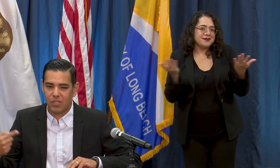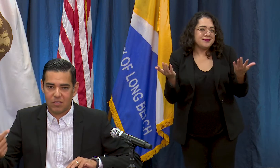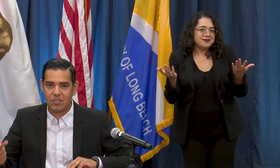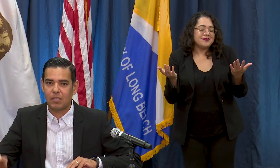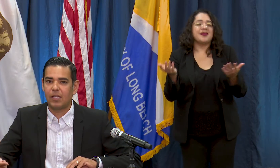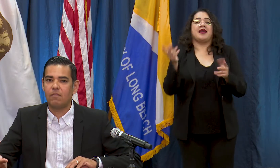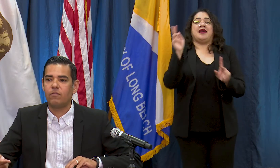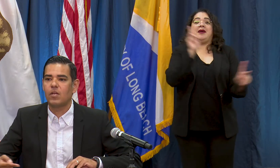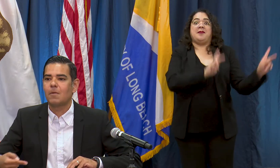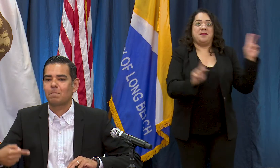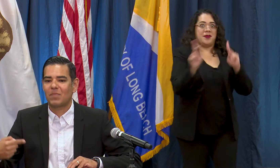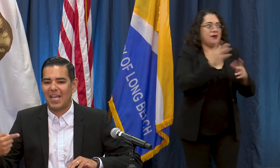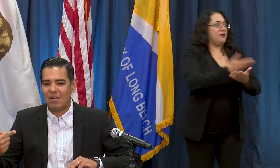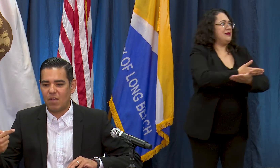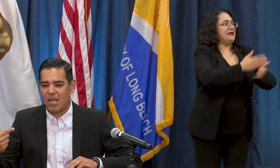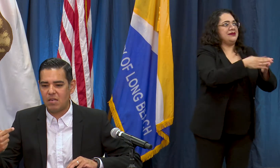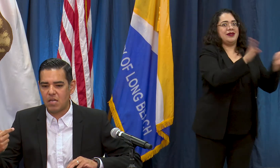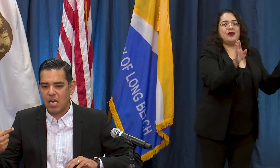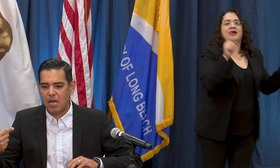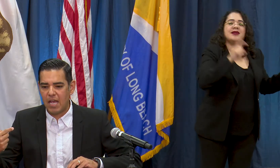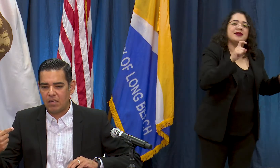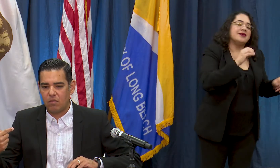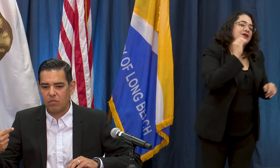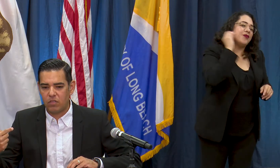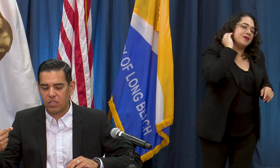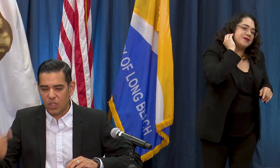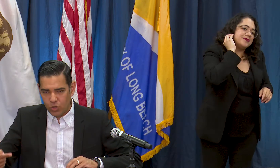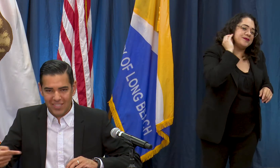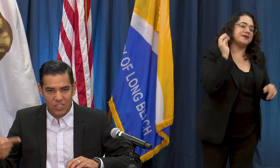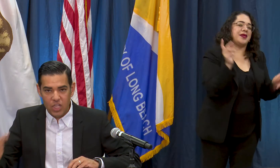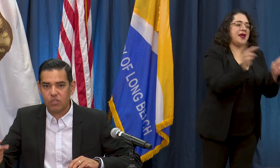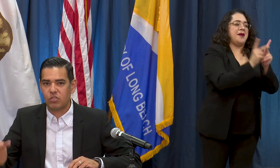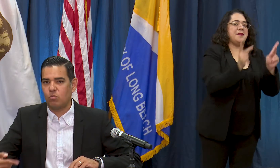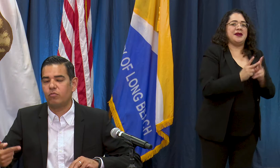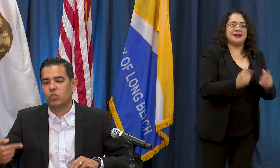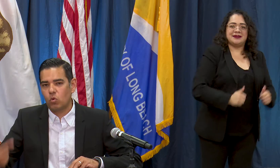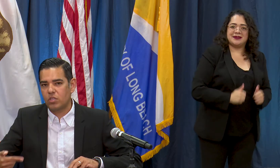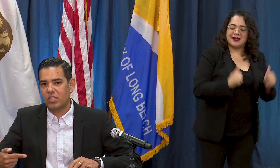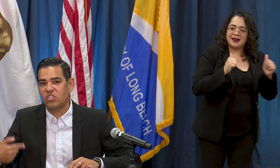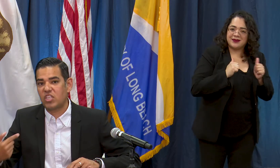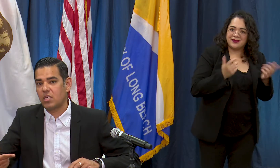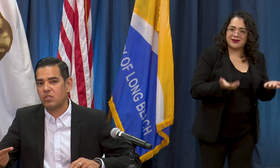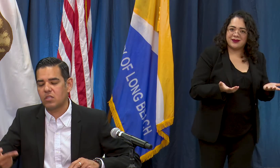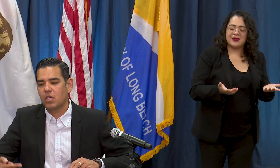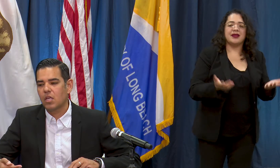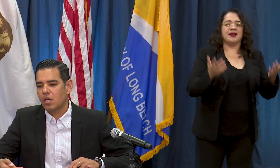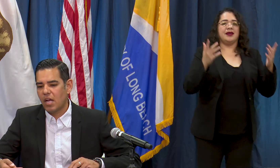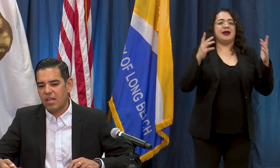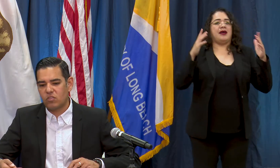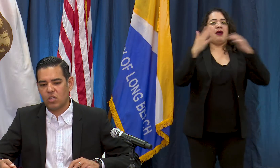places to live and the country continues to move towards cities and so